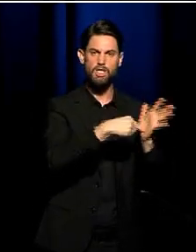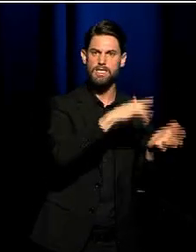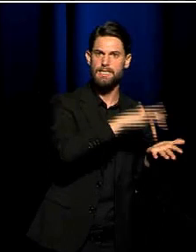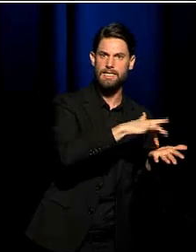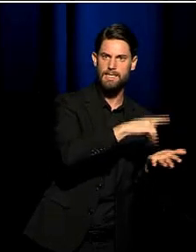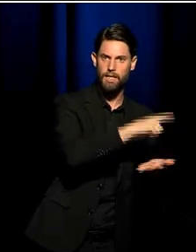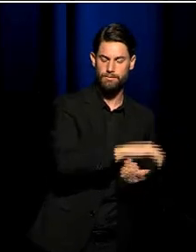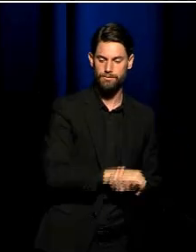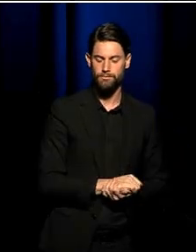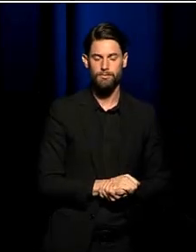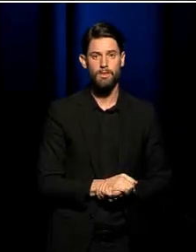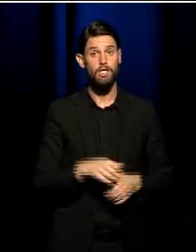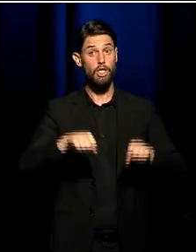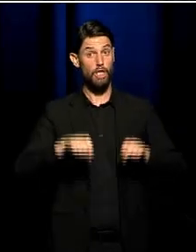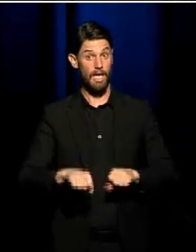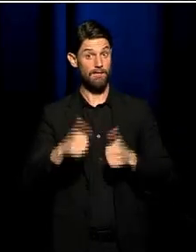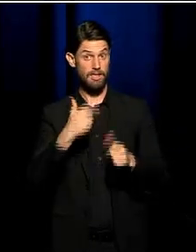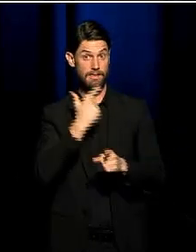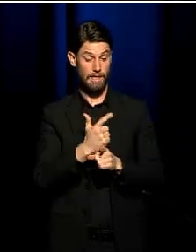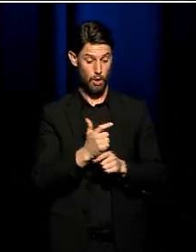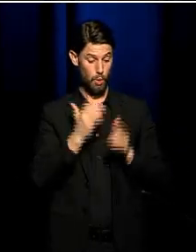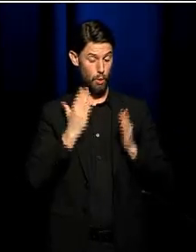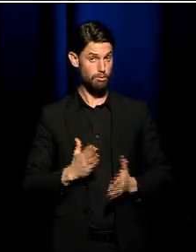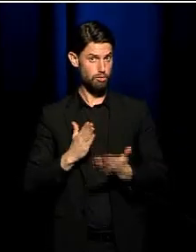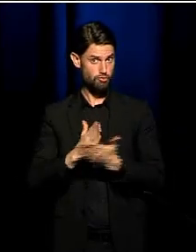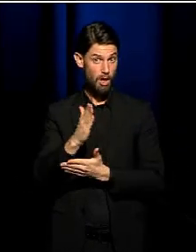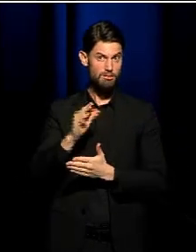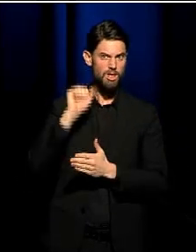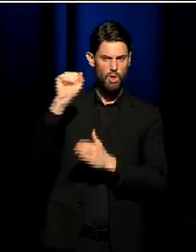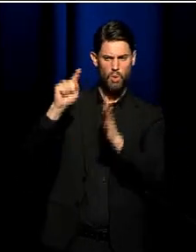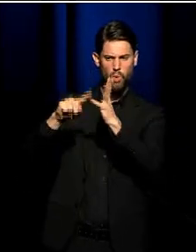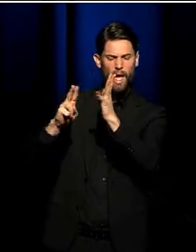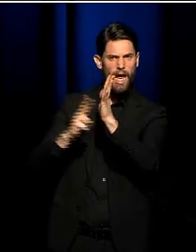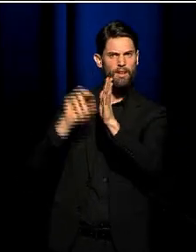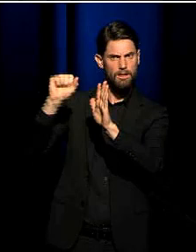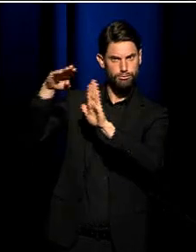the Convention on the Rights of Persons with Disability. A key concept throughout the